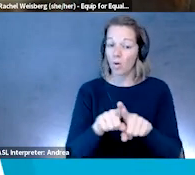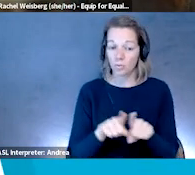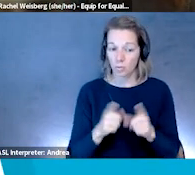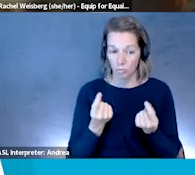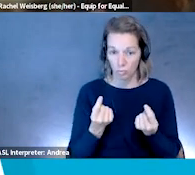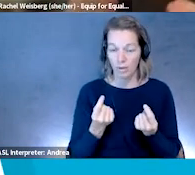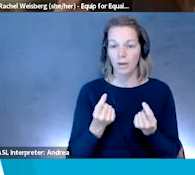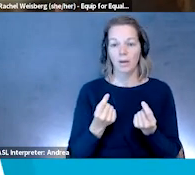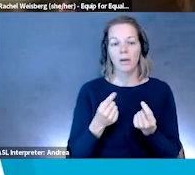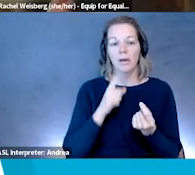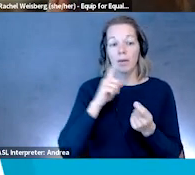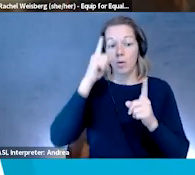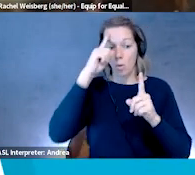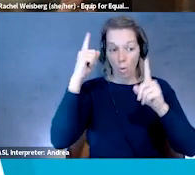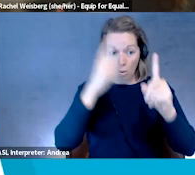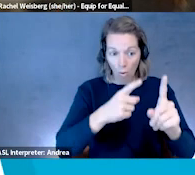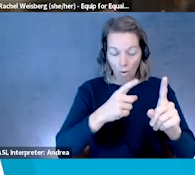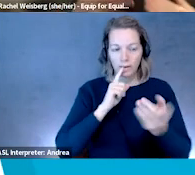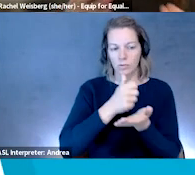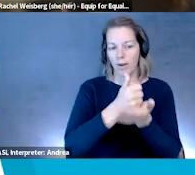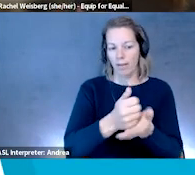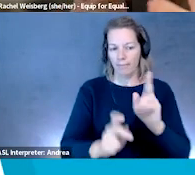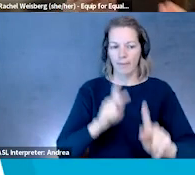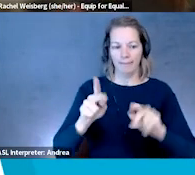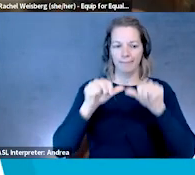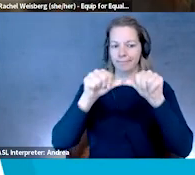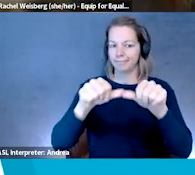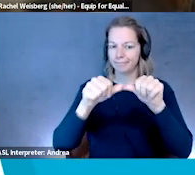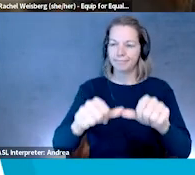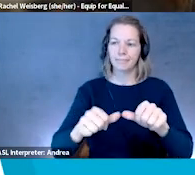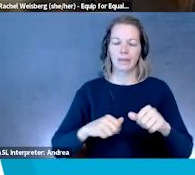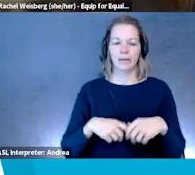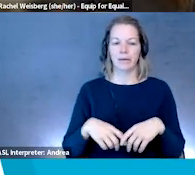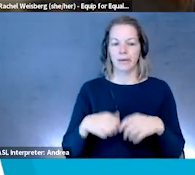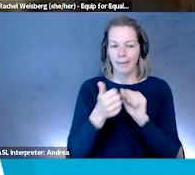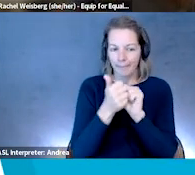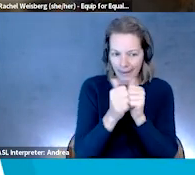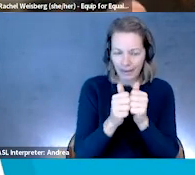IS ADVOCACY TO HELP THEM. THAT IS REALLY WHAT THE CAP PROGRAM IS. THERE'S ANOTHER PART OF